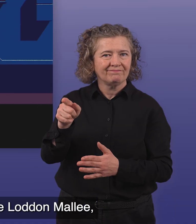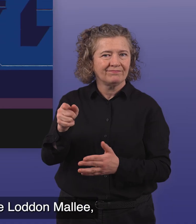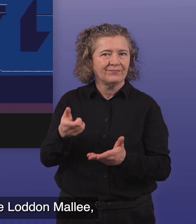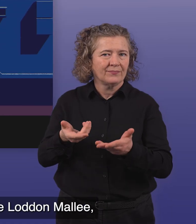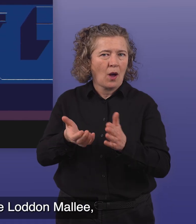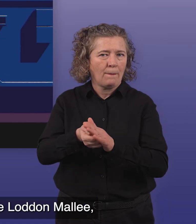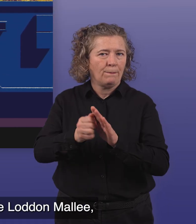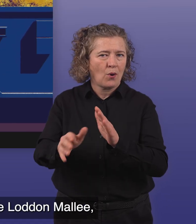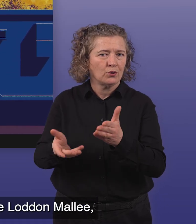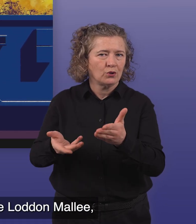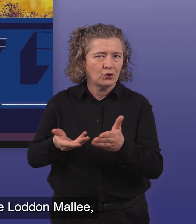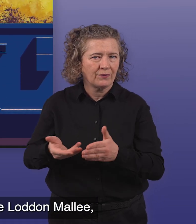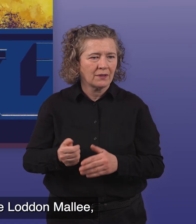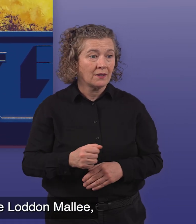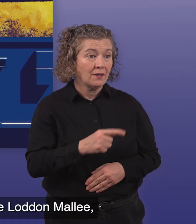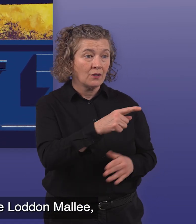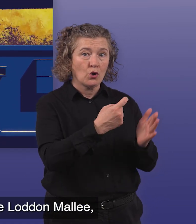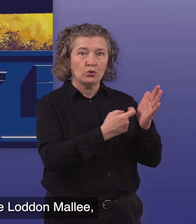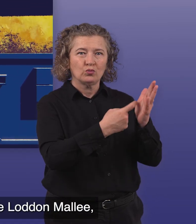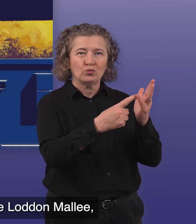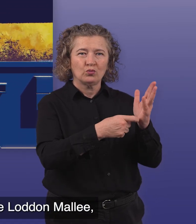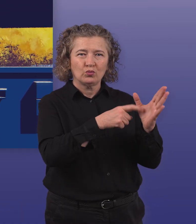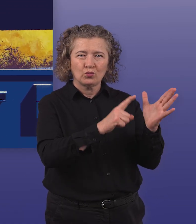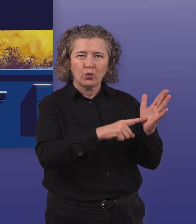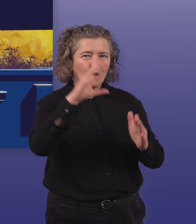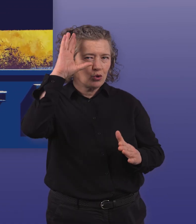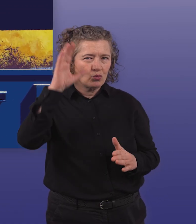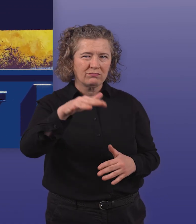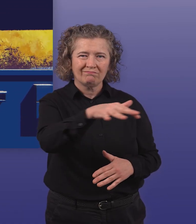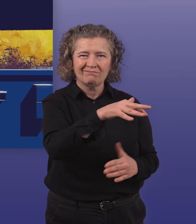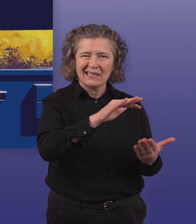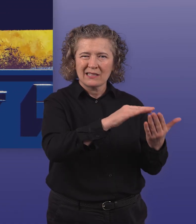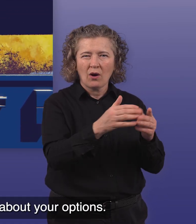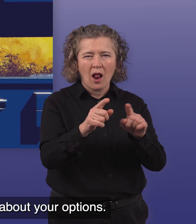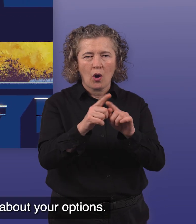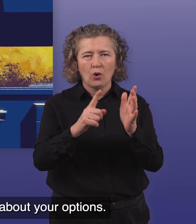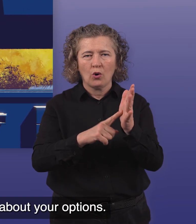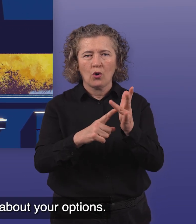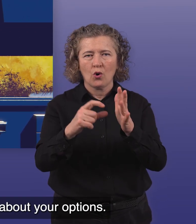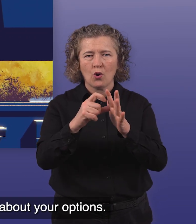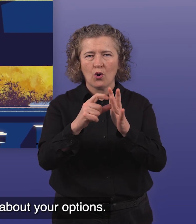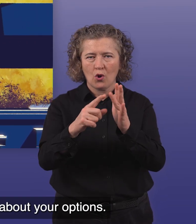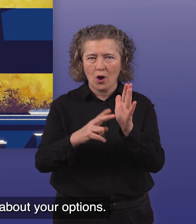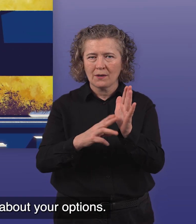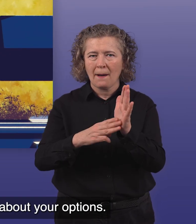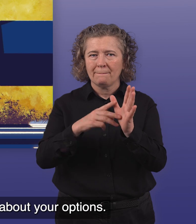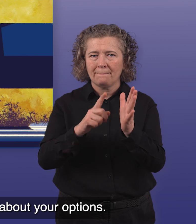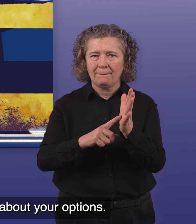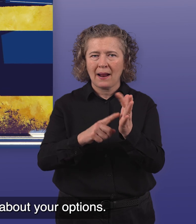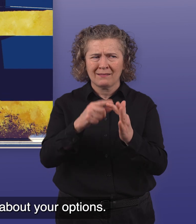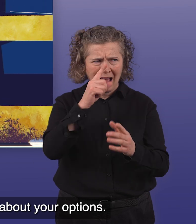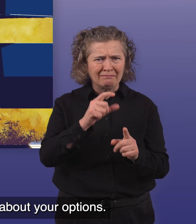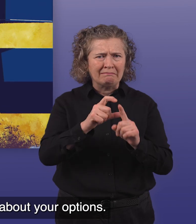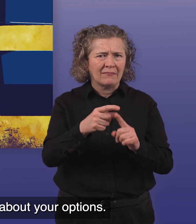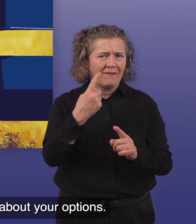In rural and regional areas like the Loddon Mallee, it can be difficult to find information about your options.